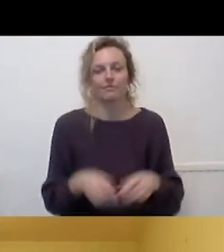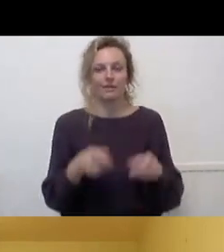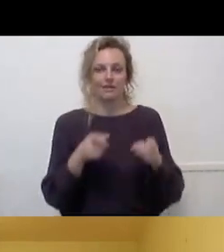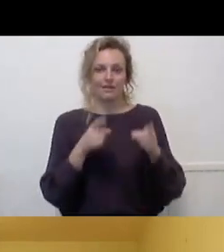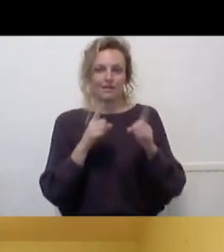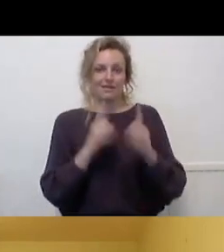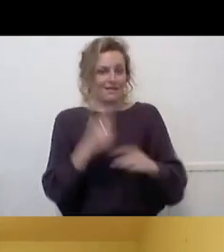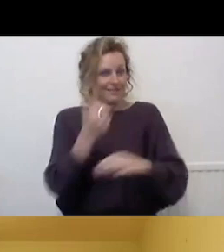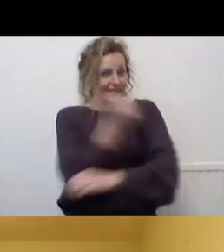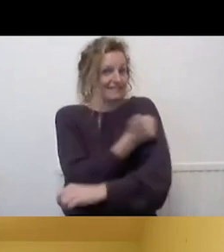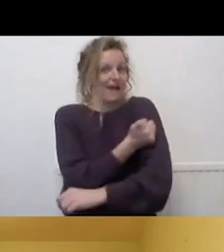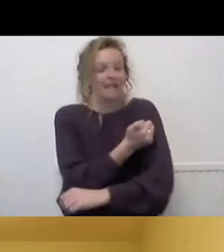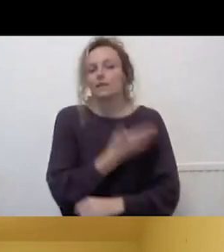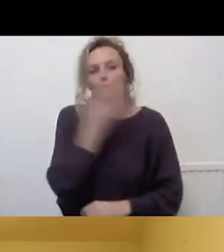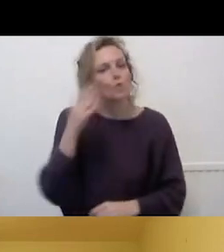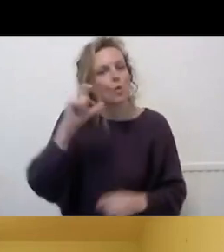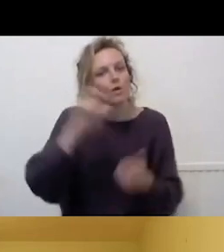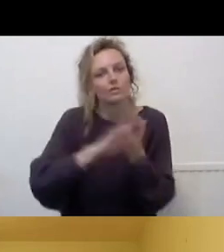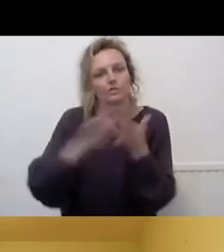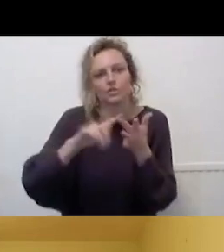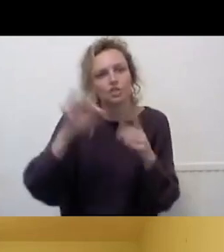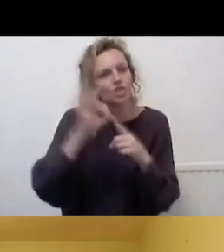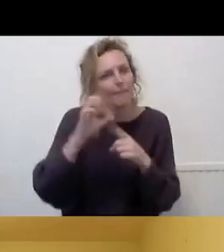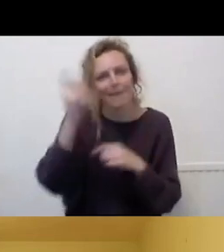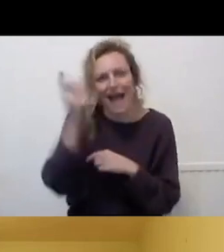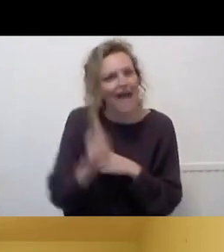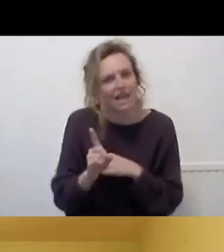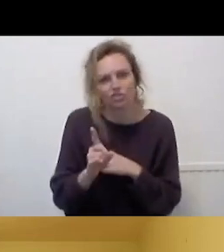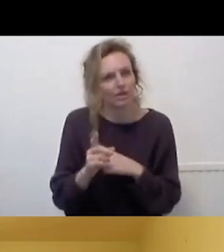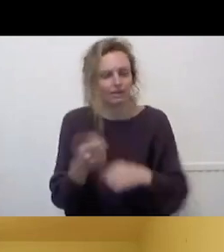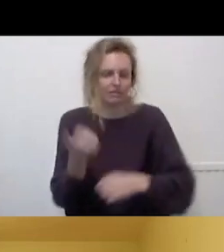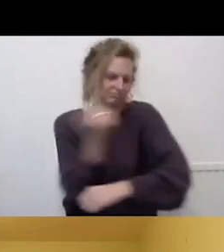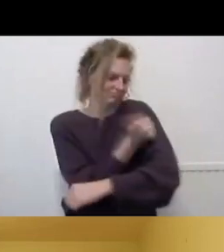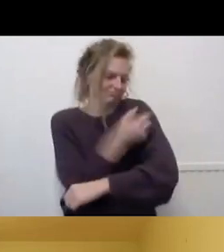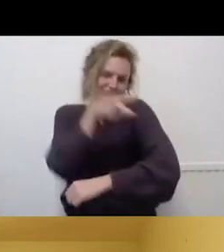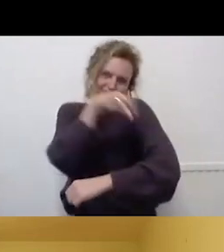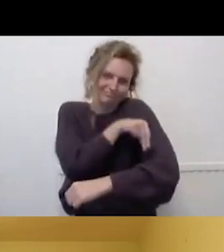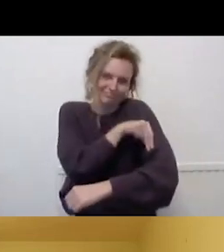So it definitely doesn't contain a chip to trackers, like on mobile phones, perhaps.